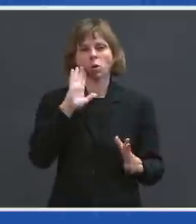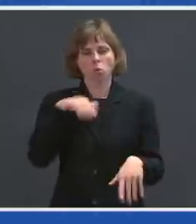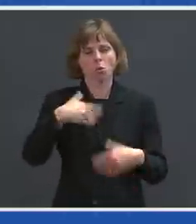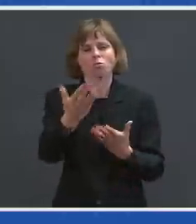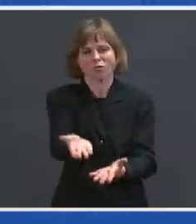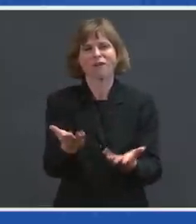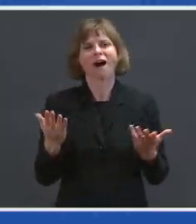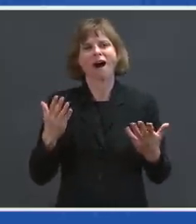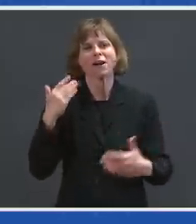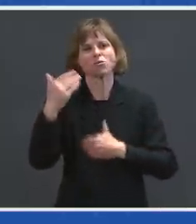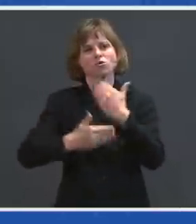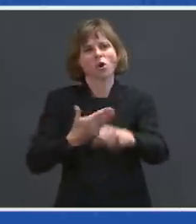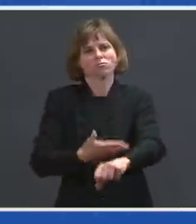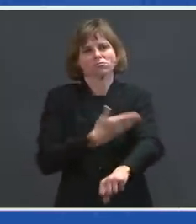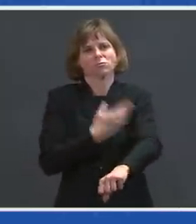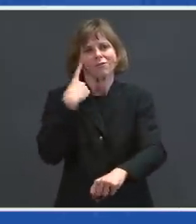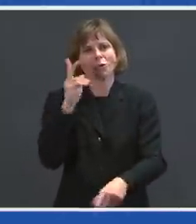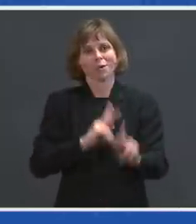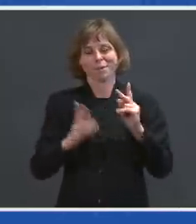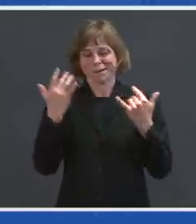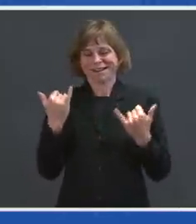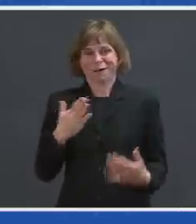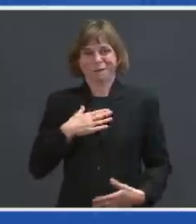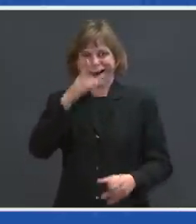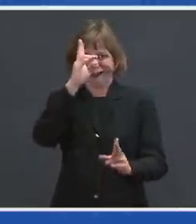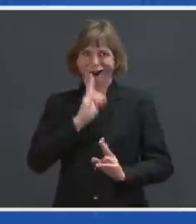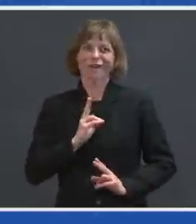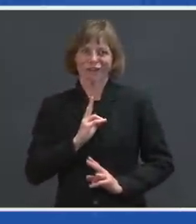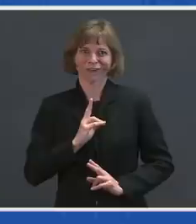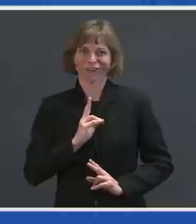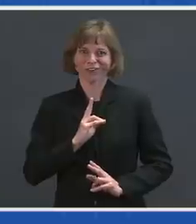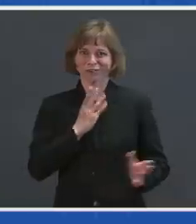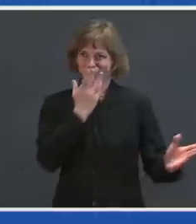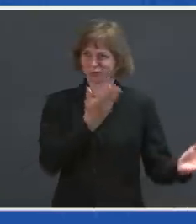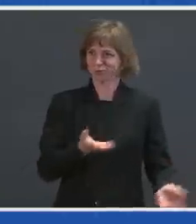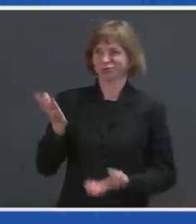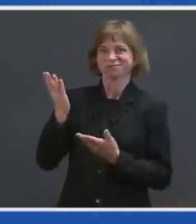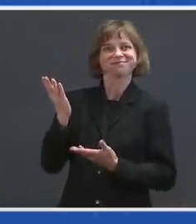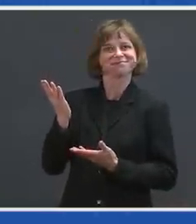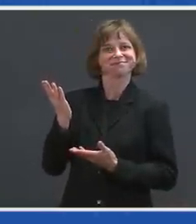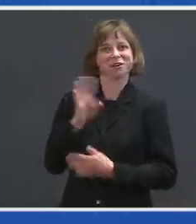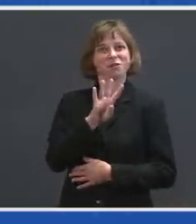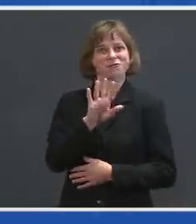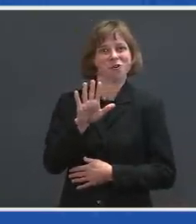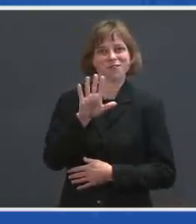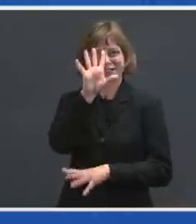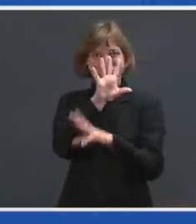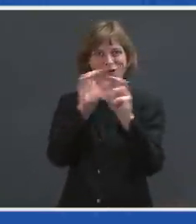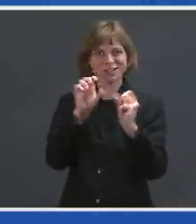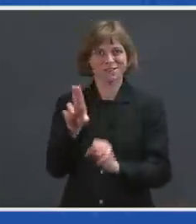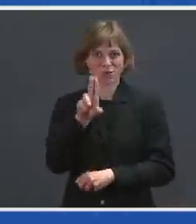And now it is my privilege to present the 45th president of the United States